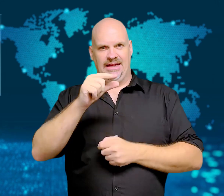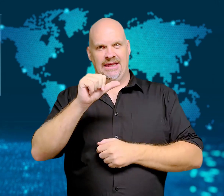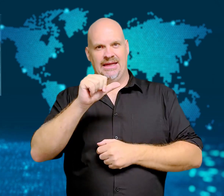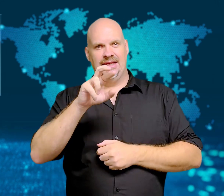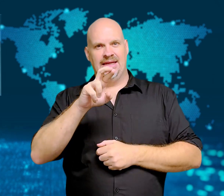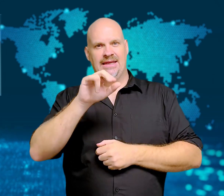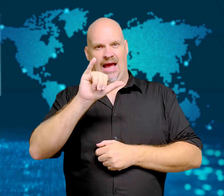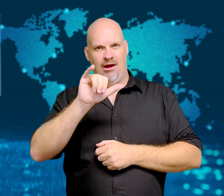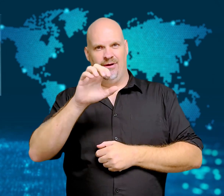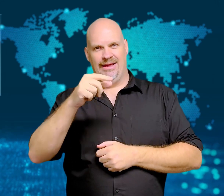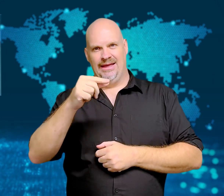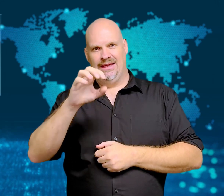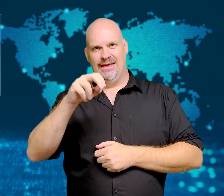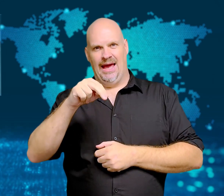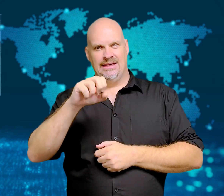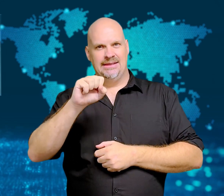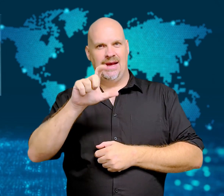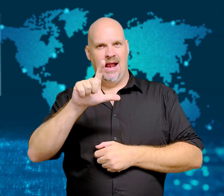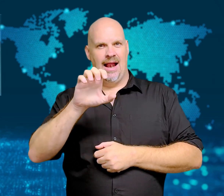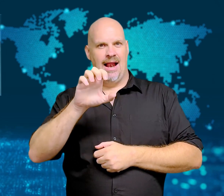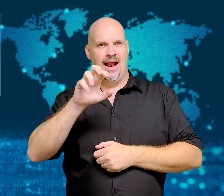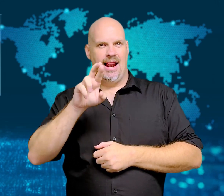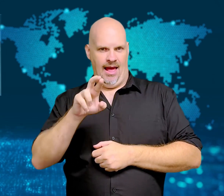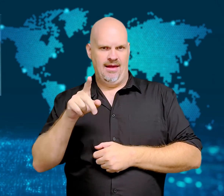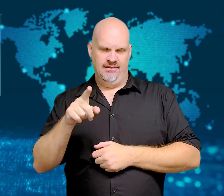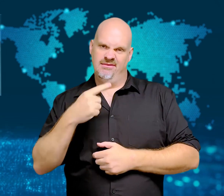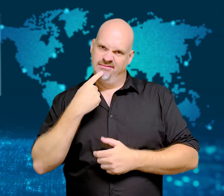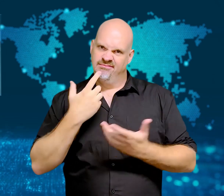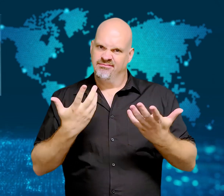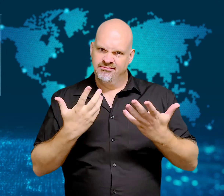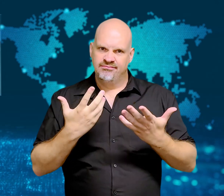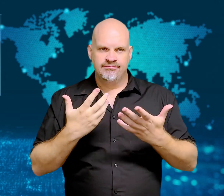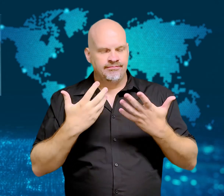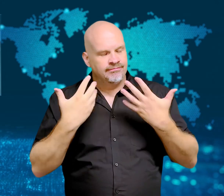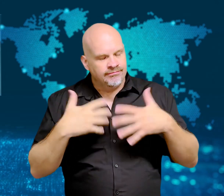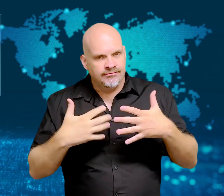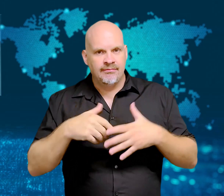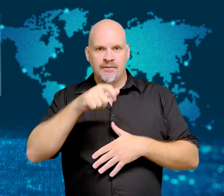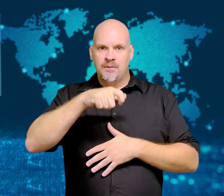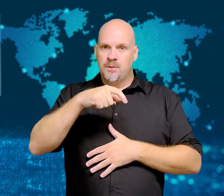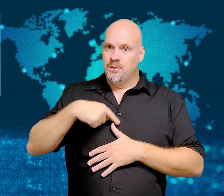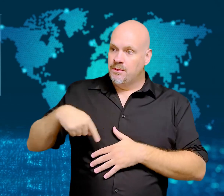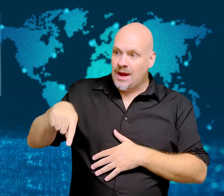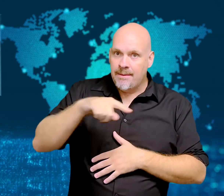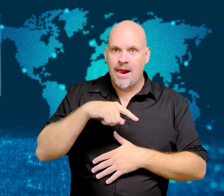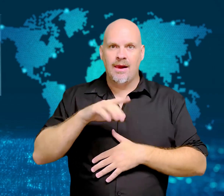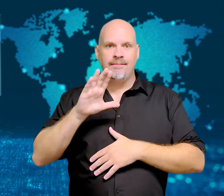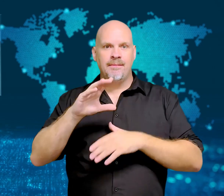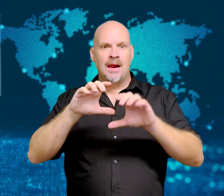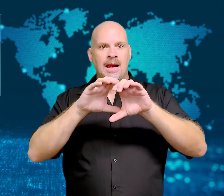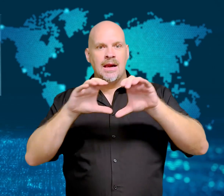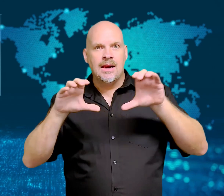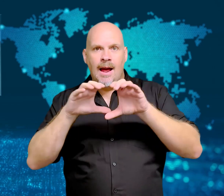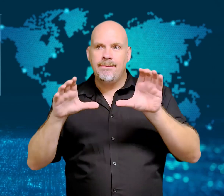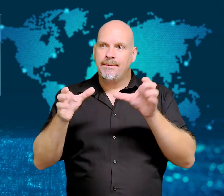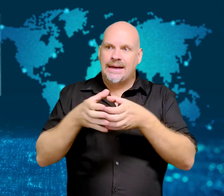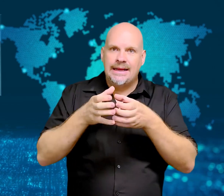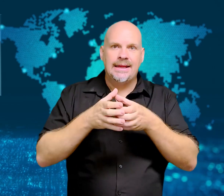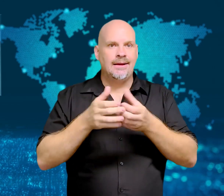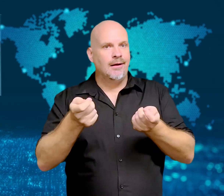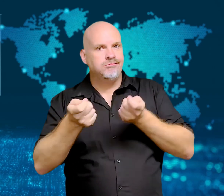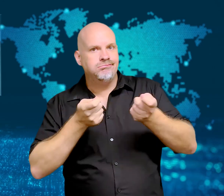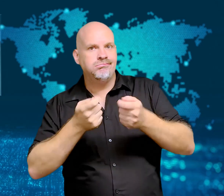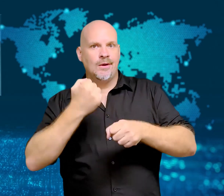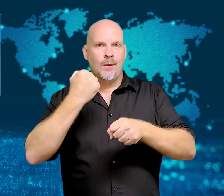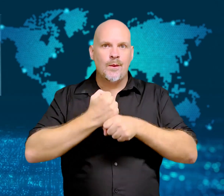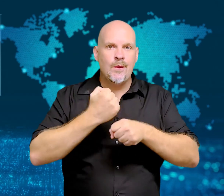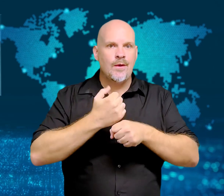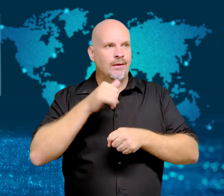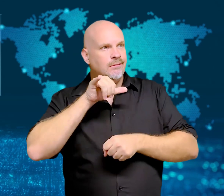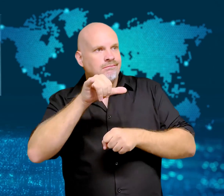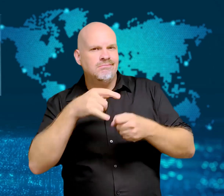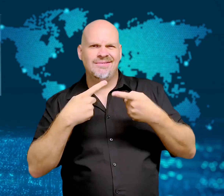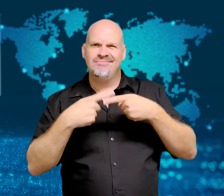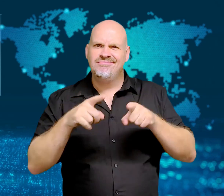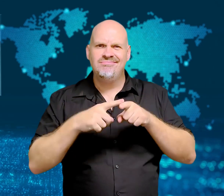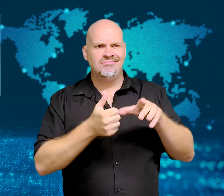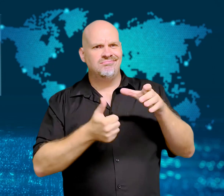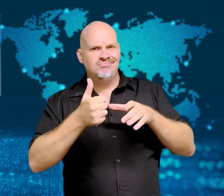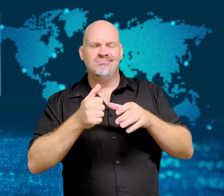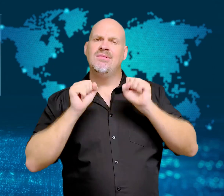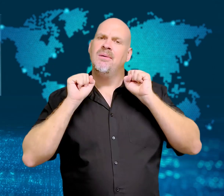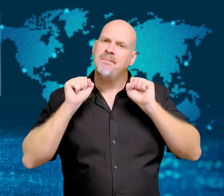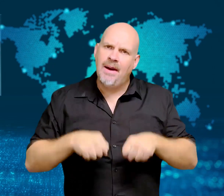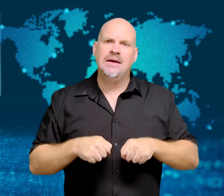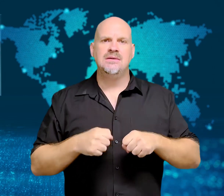SEC Chairman, Gary Gensler, emphasized the importance of public companies